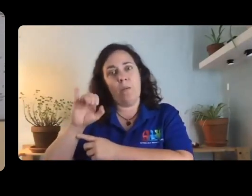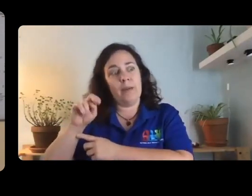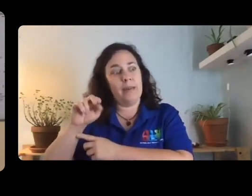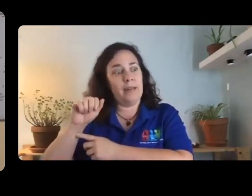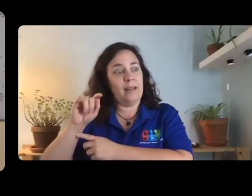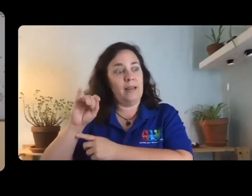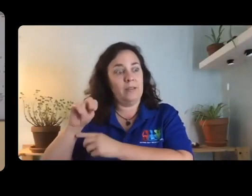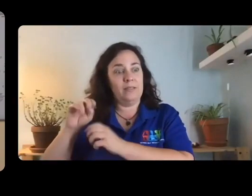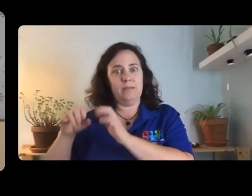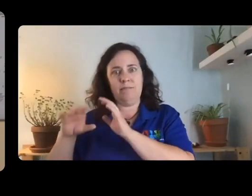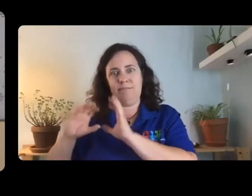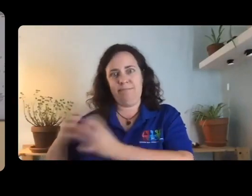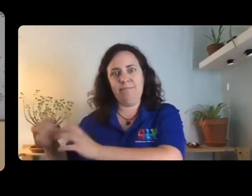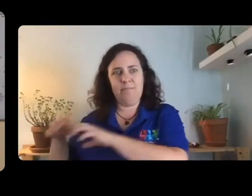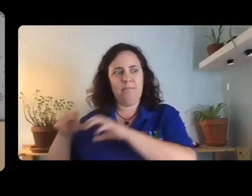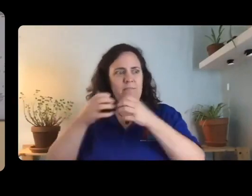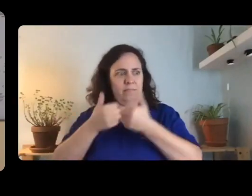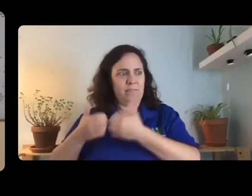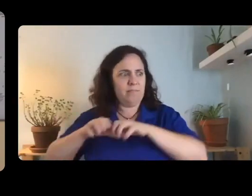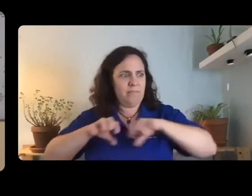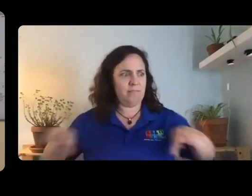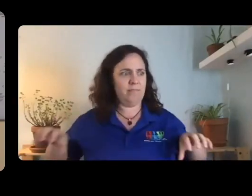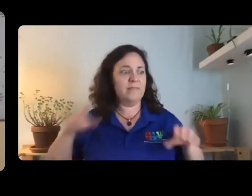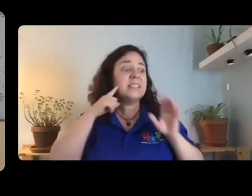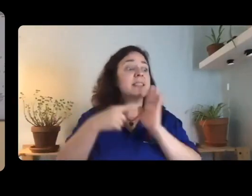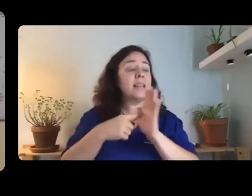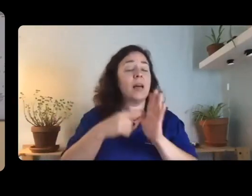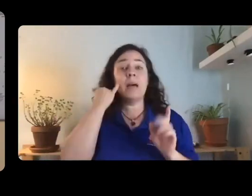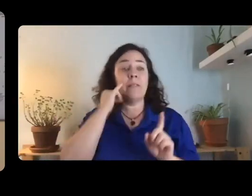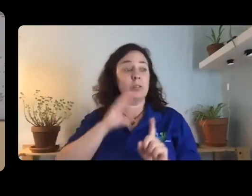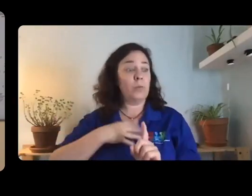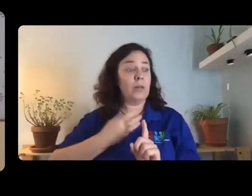gender identity and sexual orientation, for example?